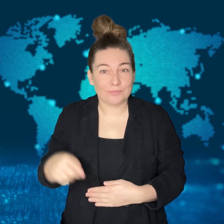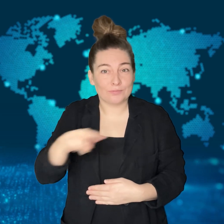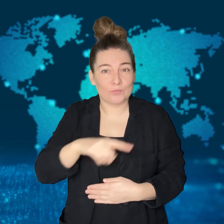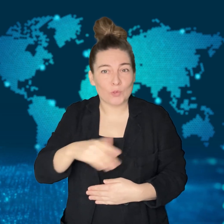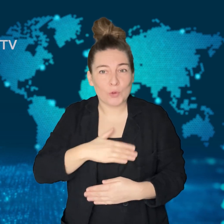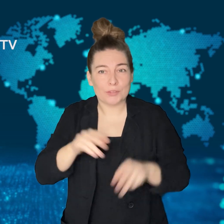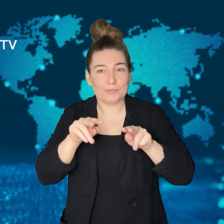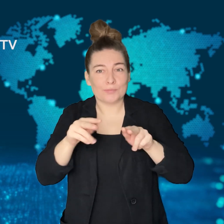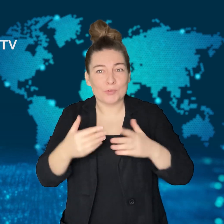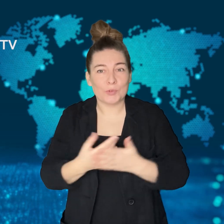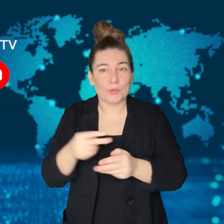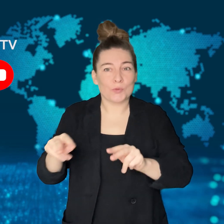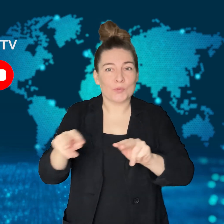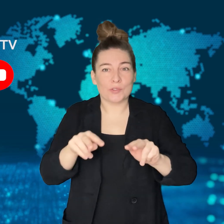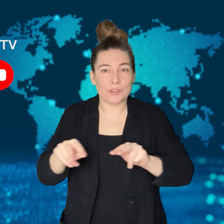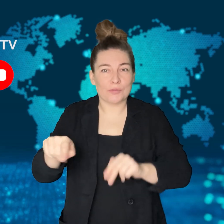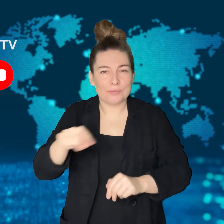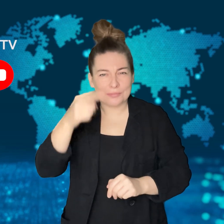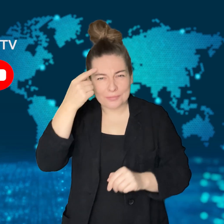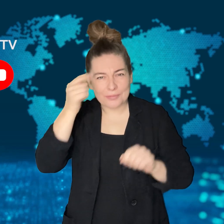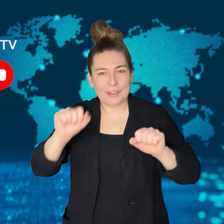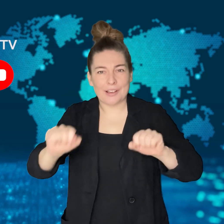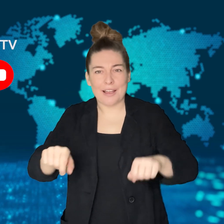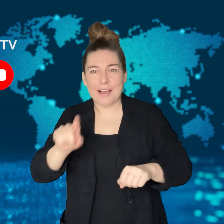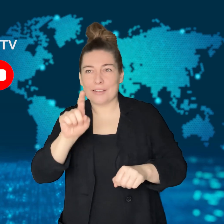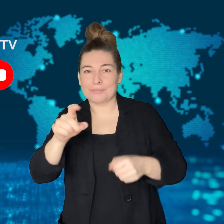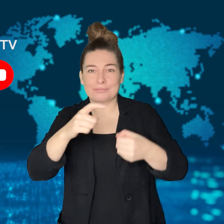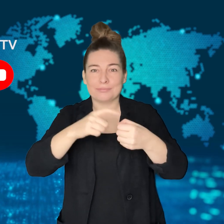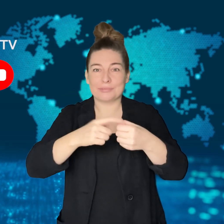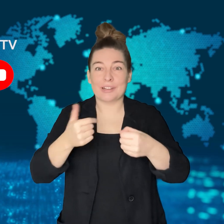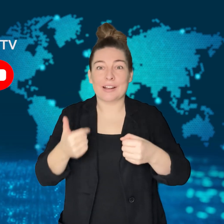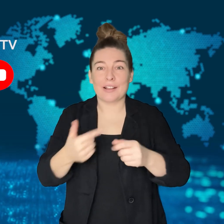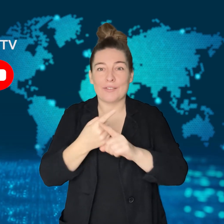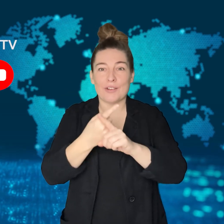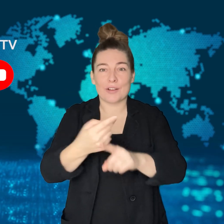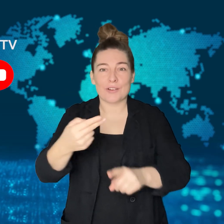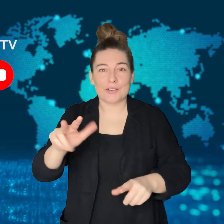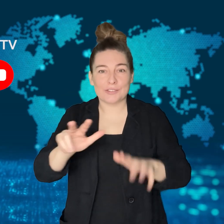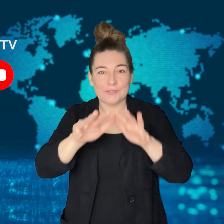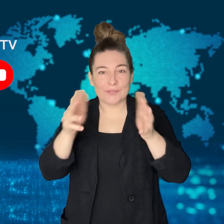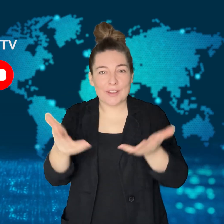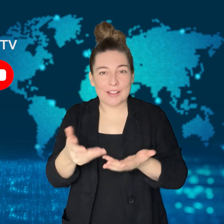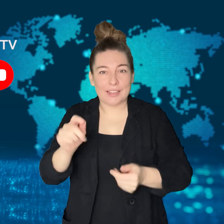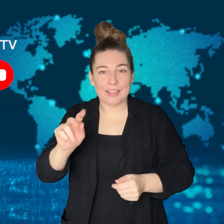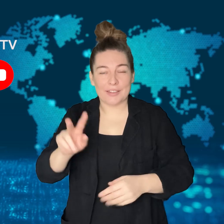Don't forget to subscribe, like, and follow H3 World TV to get new video updates!